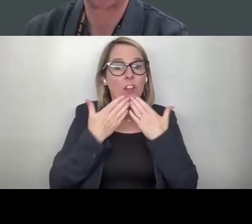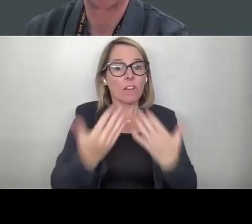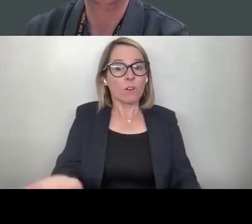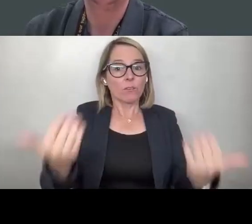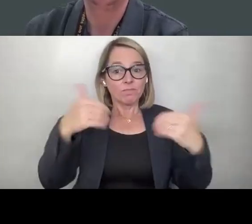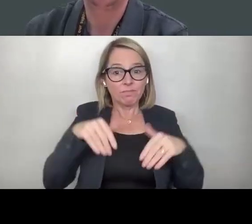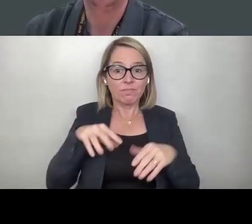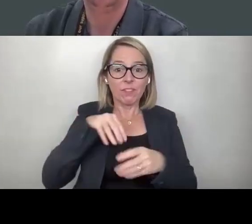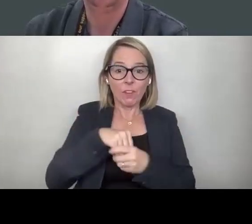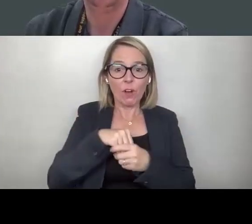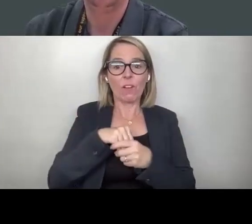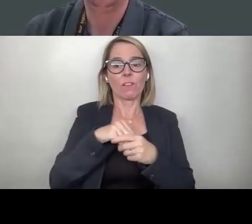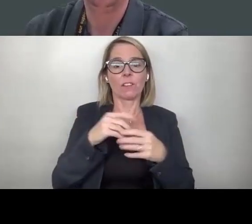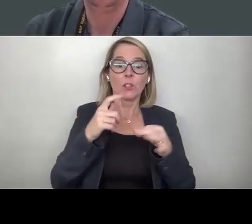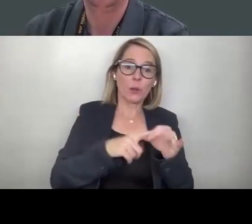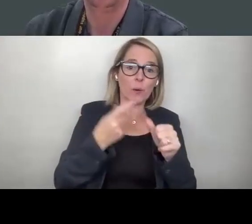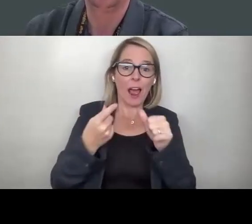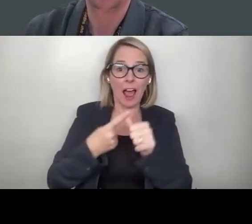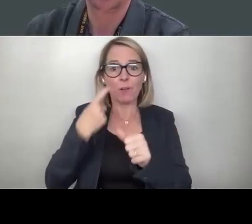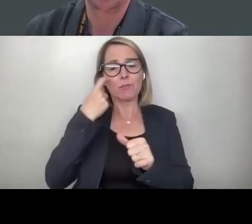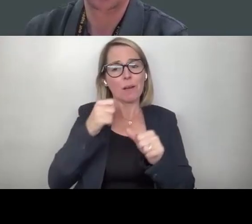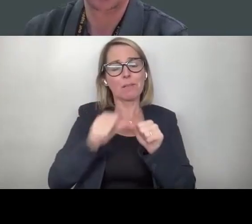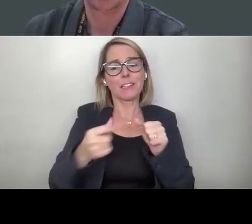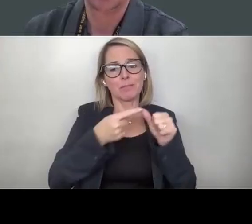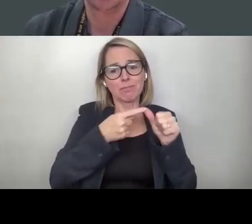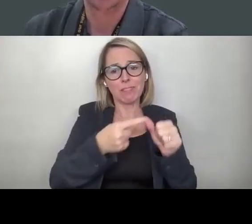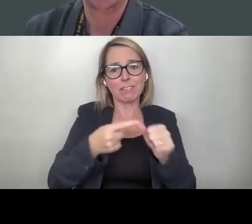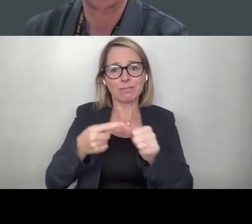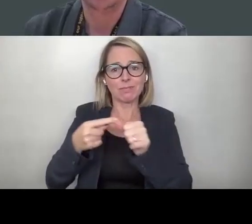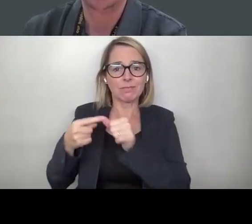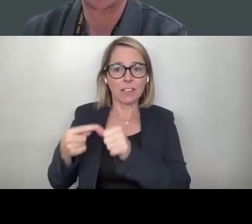We'll get to as many questions as we can. If we don't get to them all now, we'll try and send